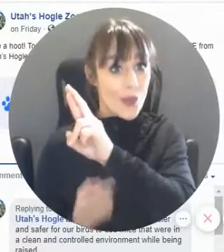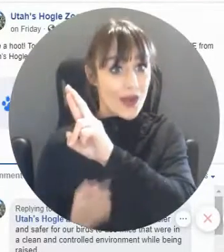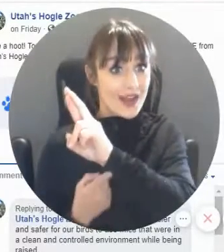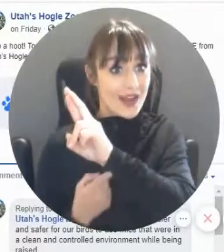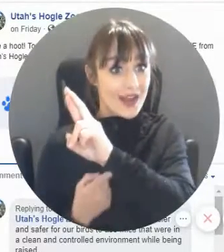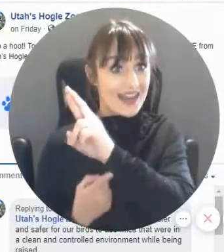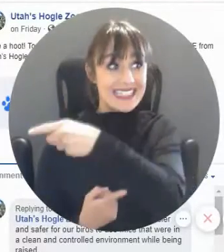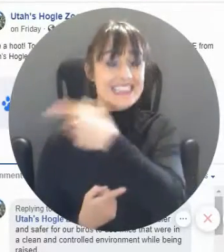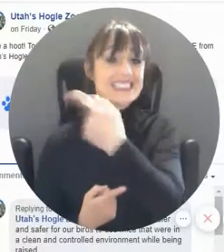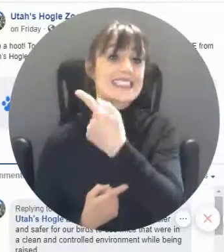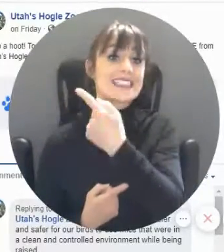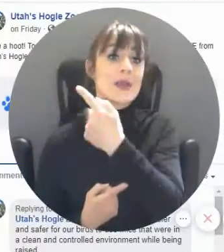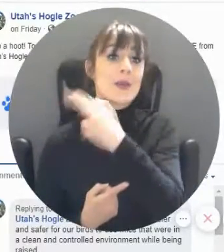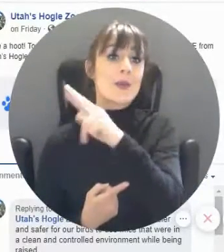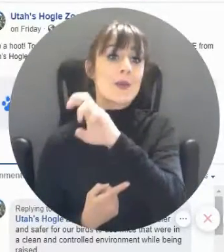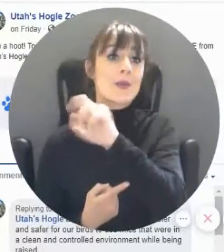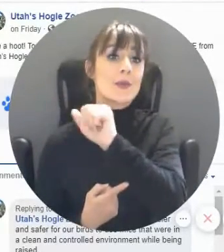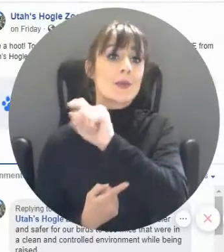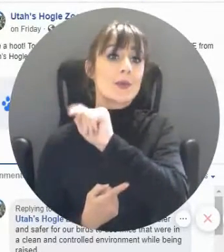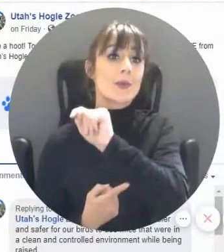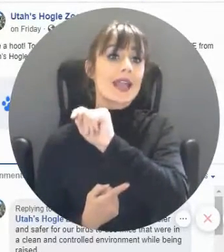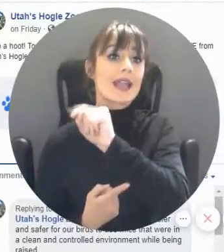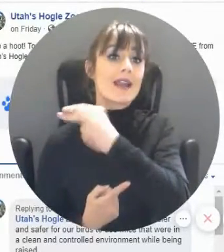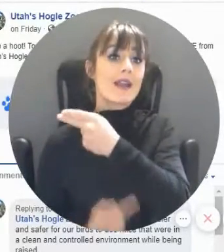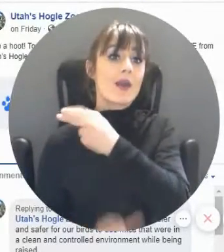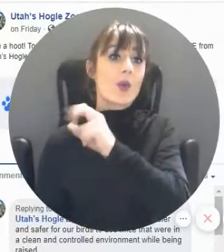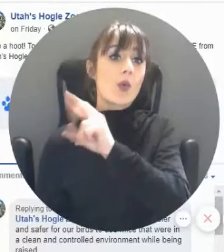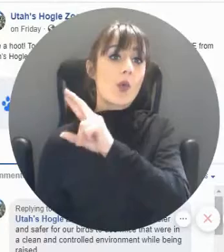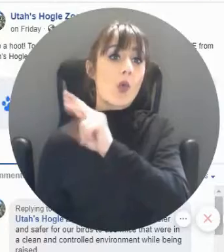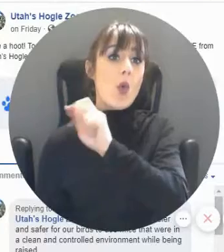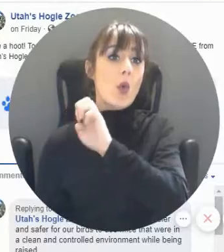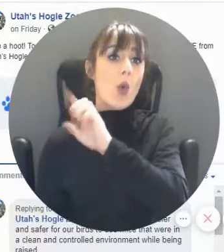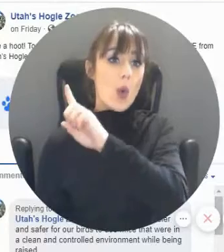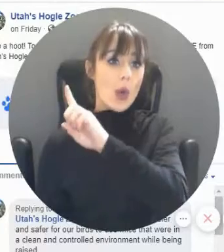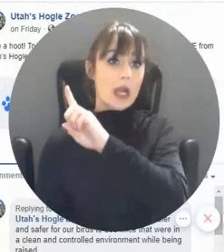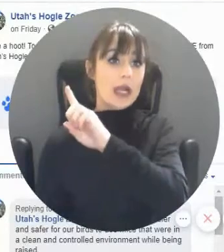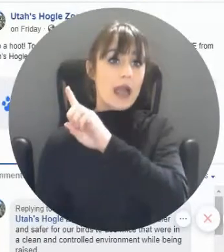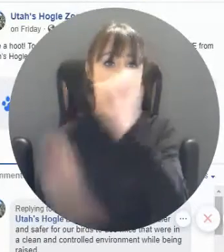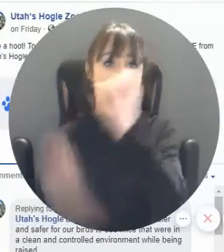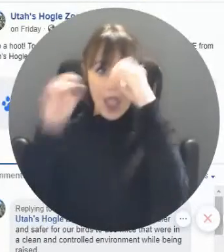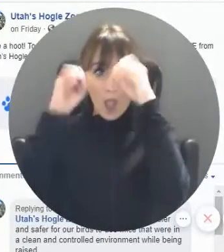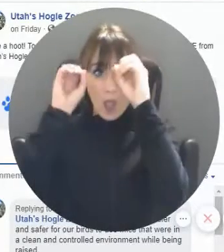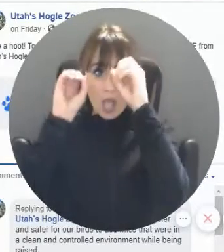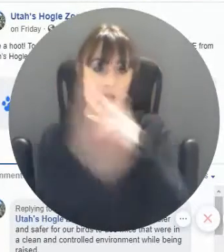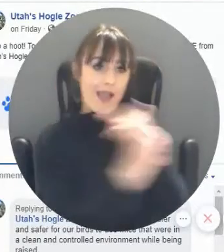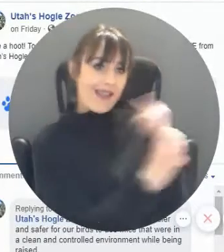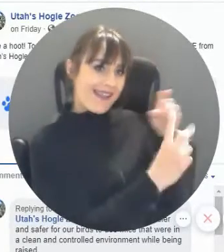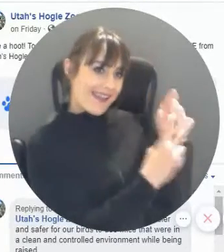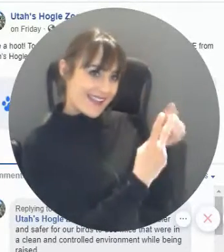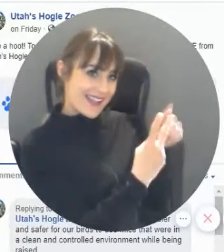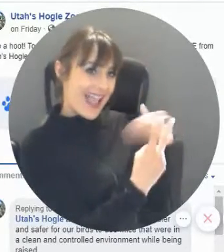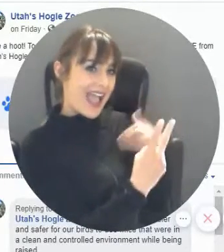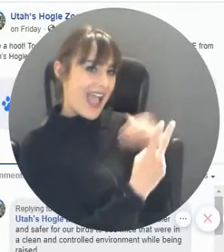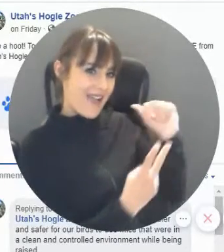and we also have Apollo, who is our western screech owl. So we are going to be talking a little bit about owls